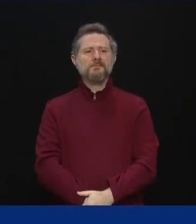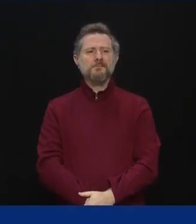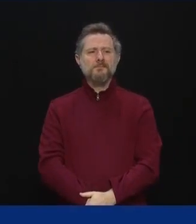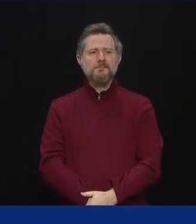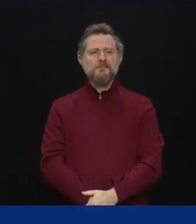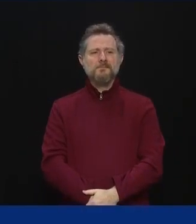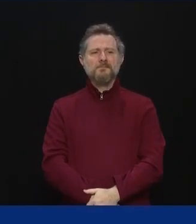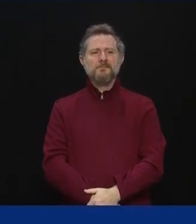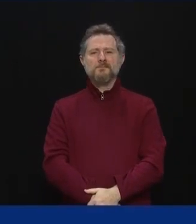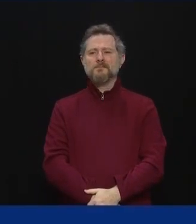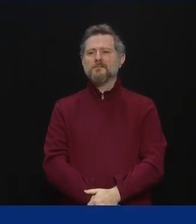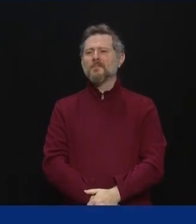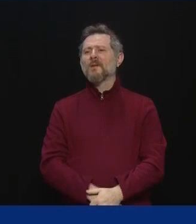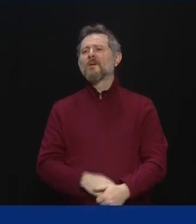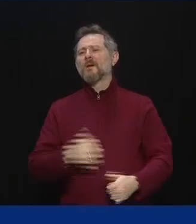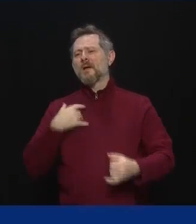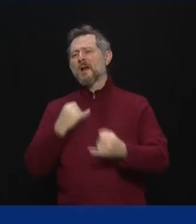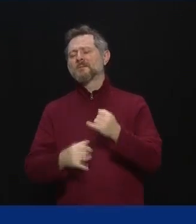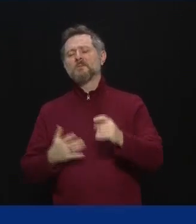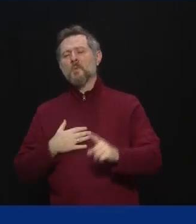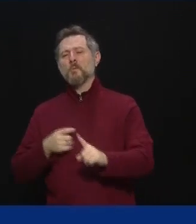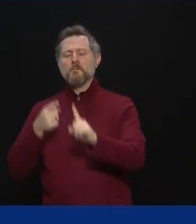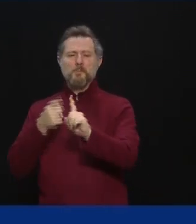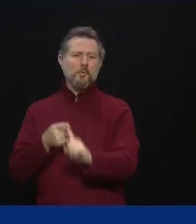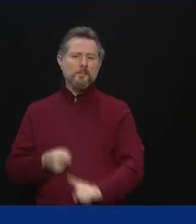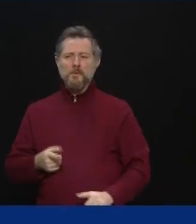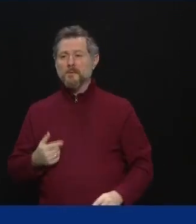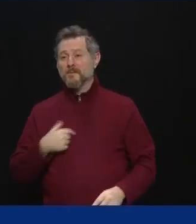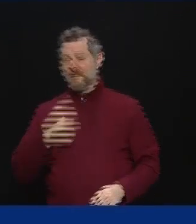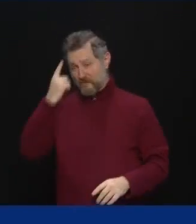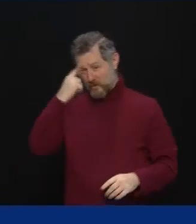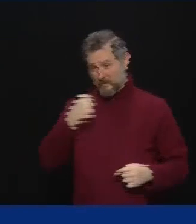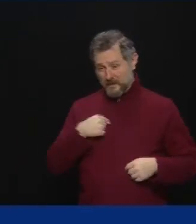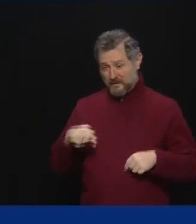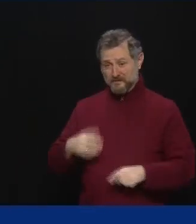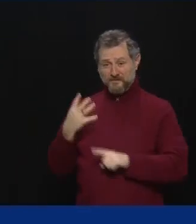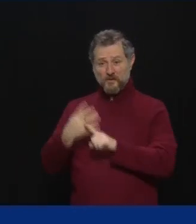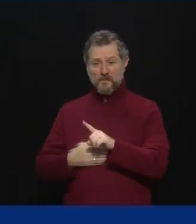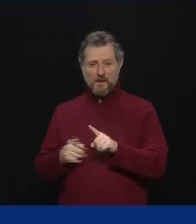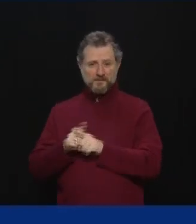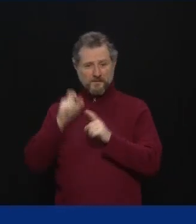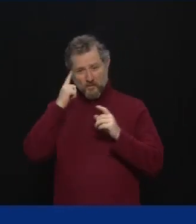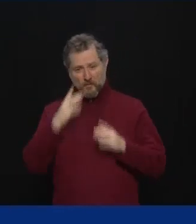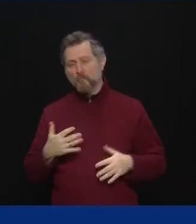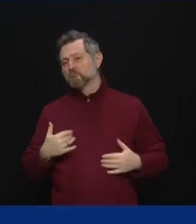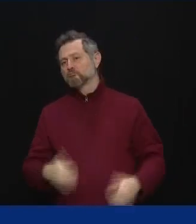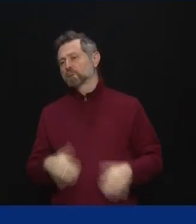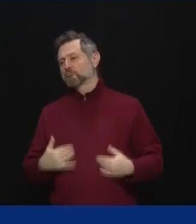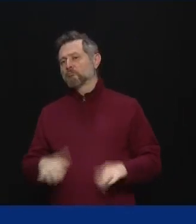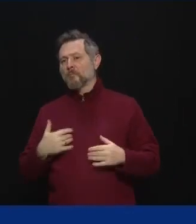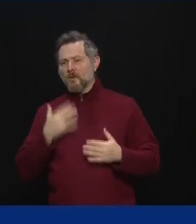NO UNNECESSARY TRIPS TO THE EMERGENCY ROOMS. KEEP WEARING A MASK, WASH YOUR HANDS. I'LL SAY AS I WRAP UP HERE, THIS